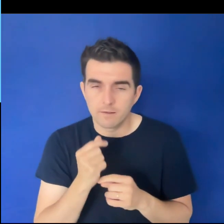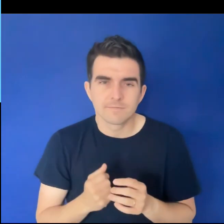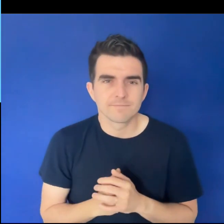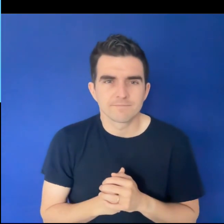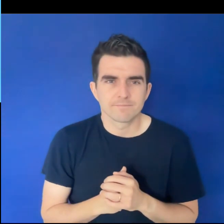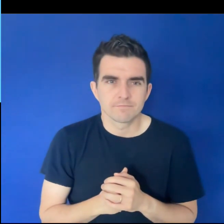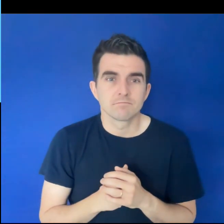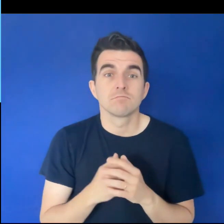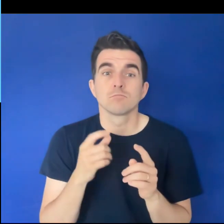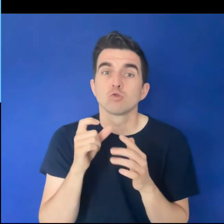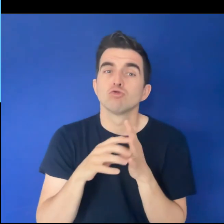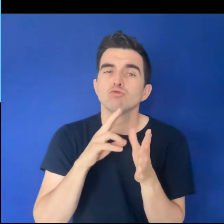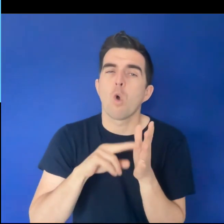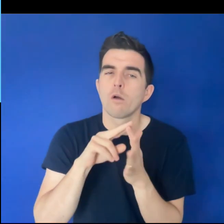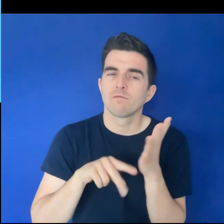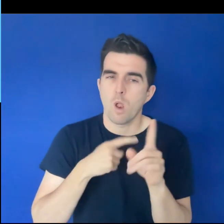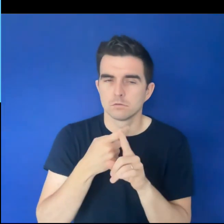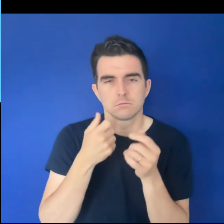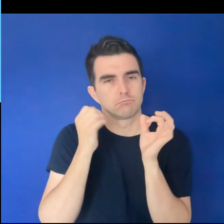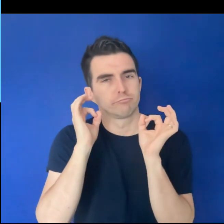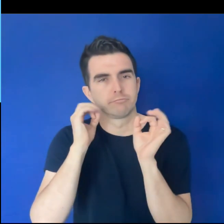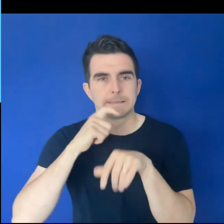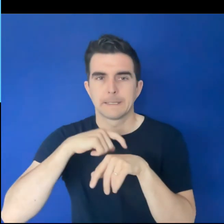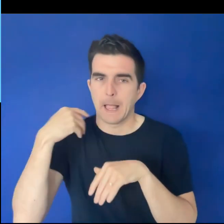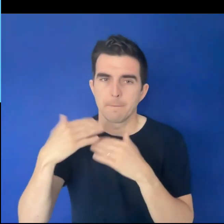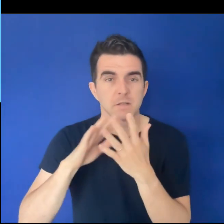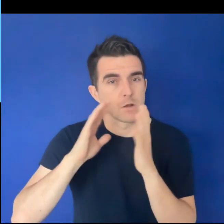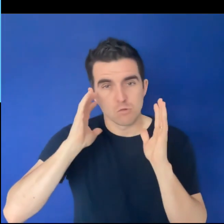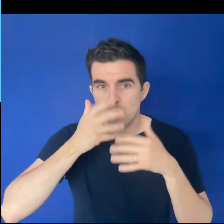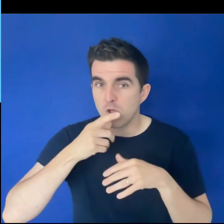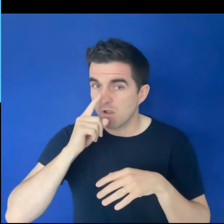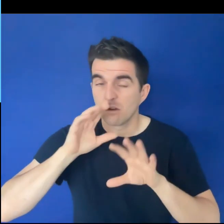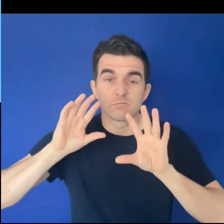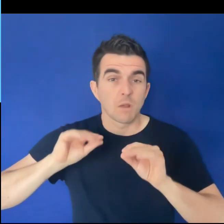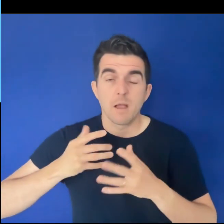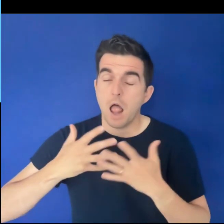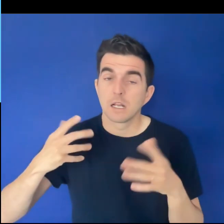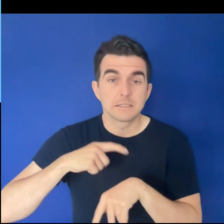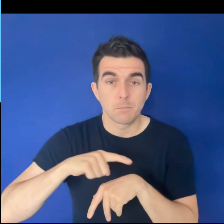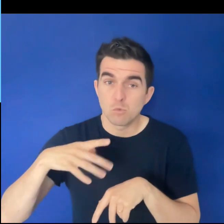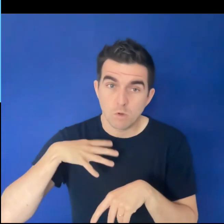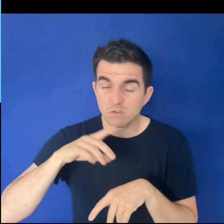DawnFolk plays in real time, however no worries, you can pause time whenever you want.